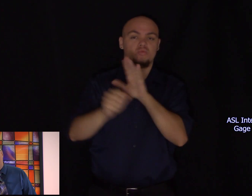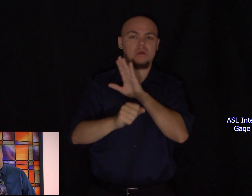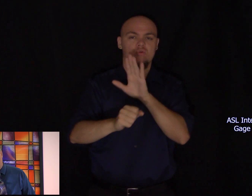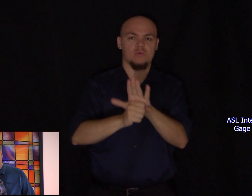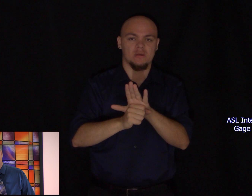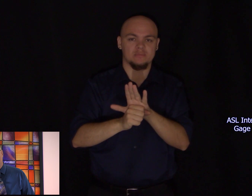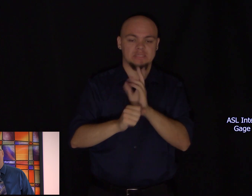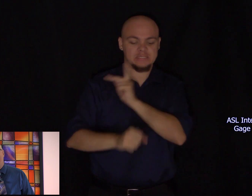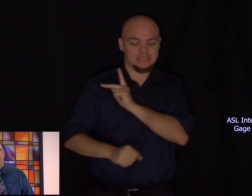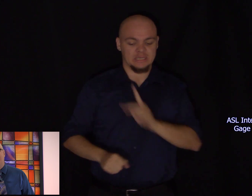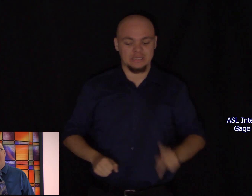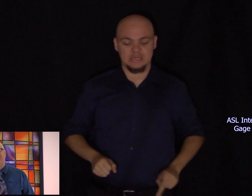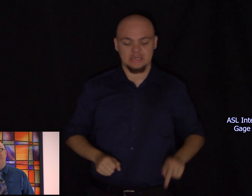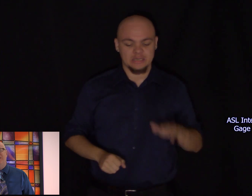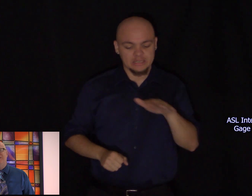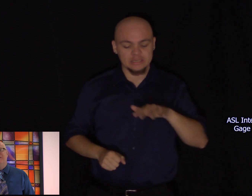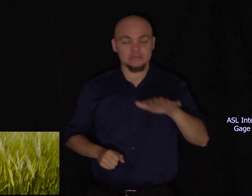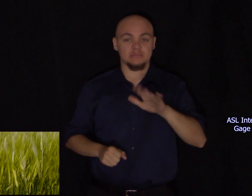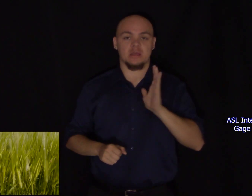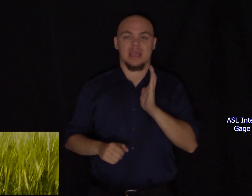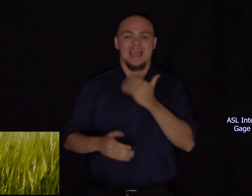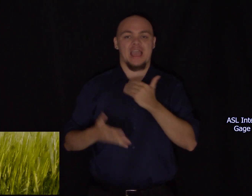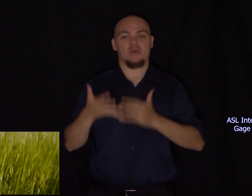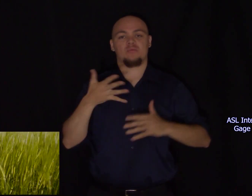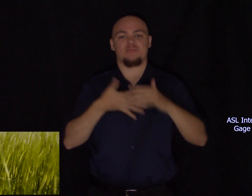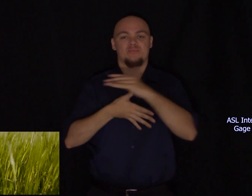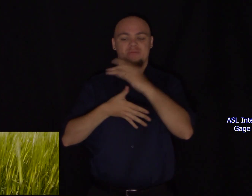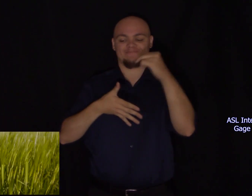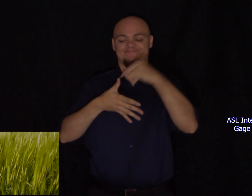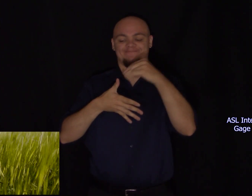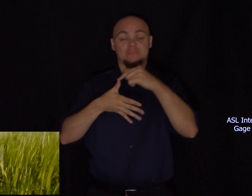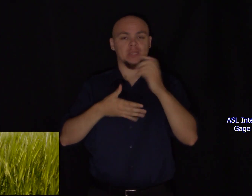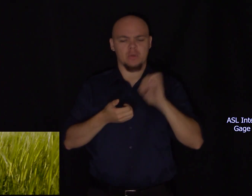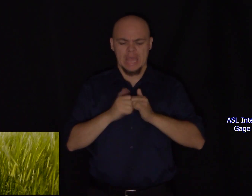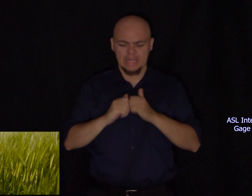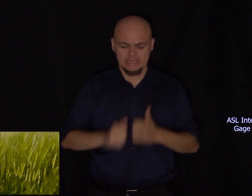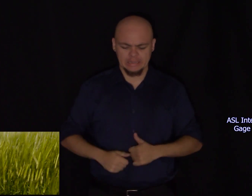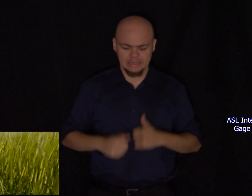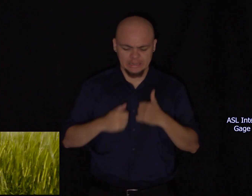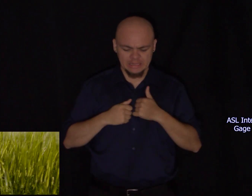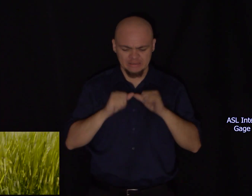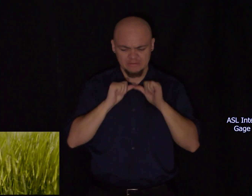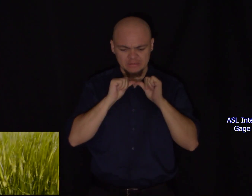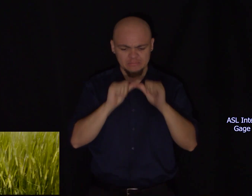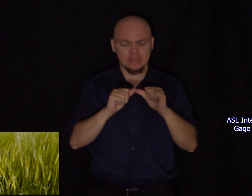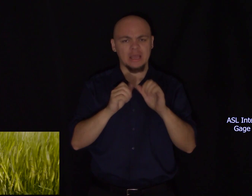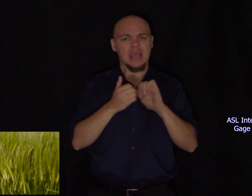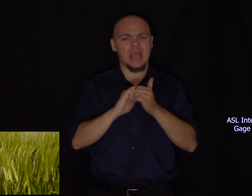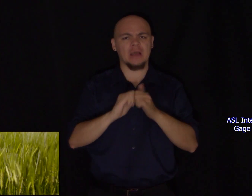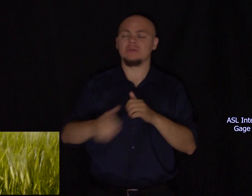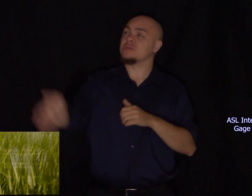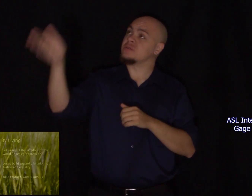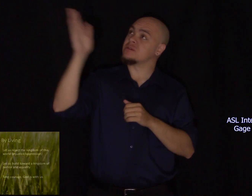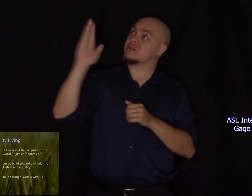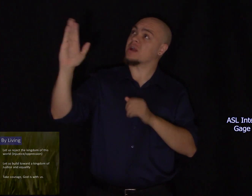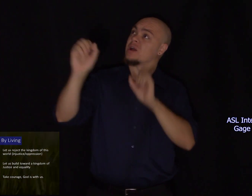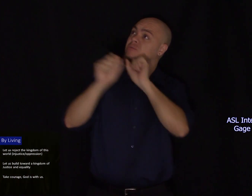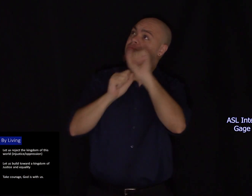we'll make God's promised Kingdom our priority so how do I live this all out how do I do this how